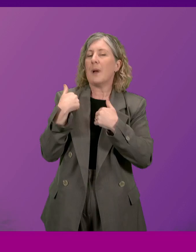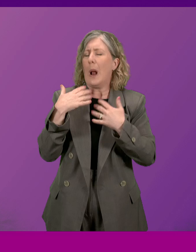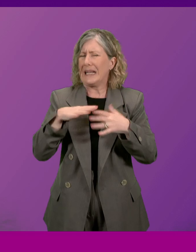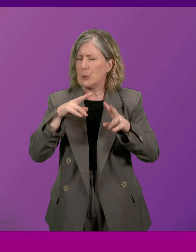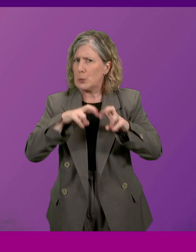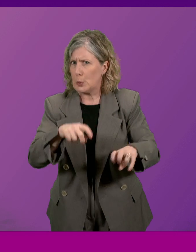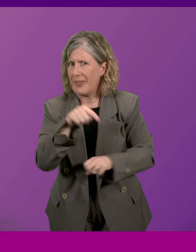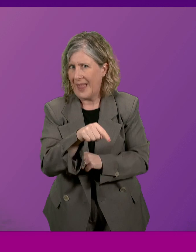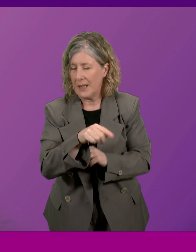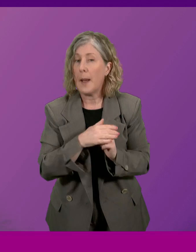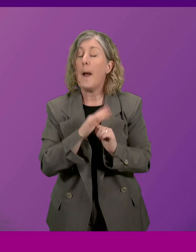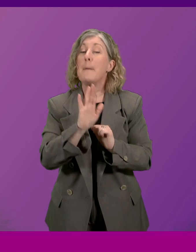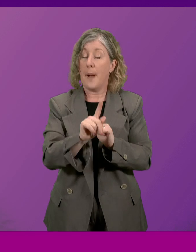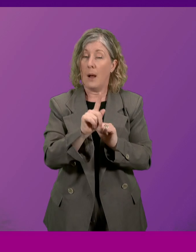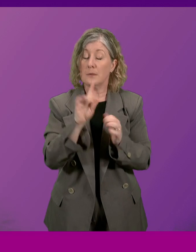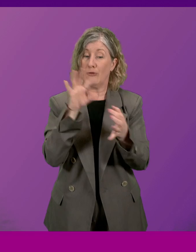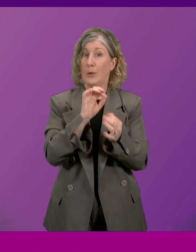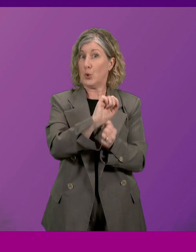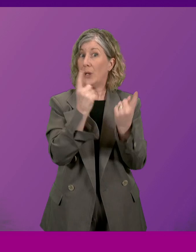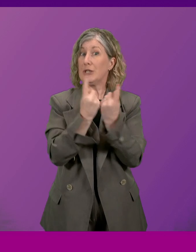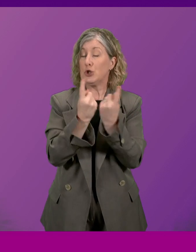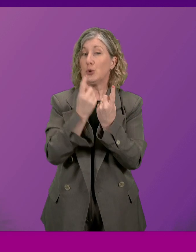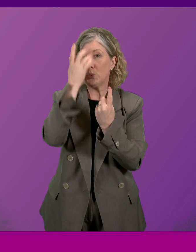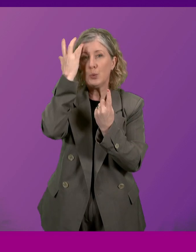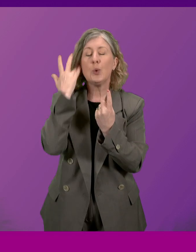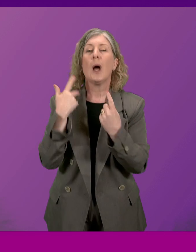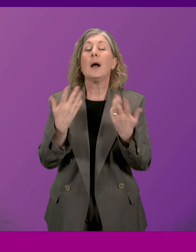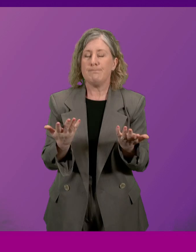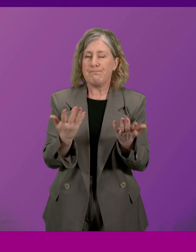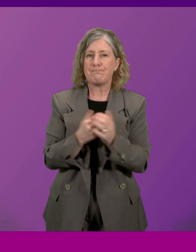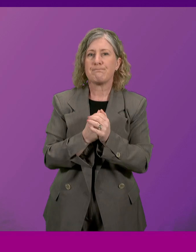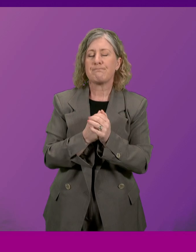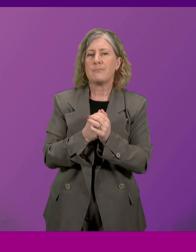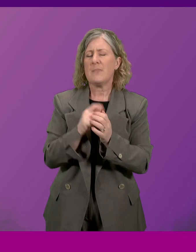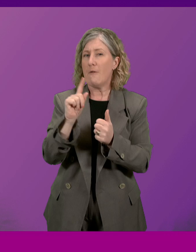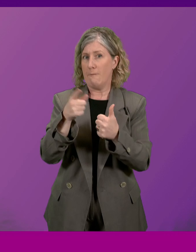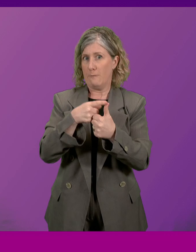On the substantive issue that Pauline McNeill put to me, I want to make it clear that the